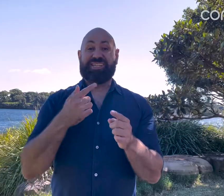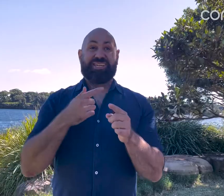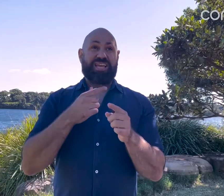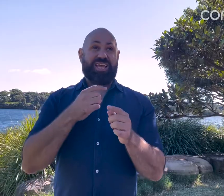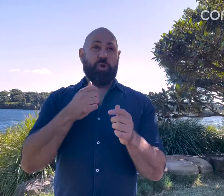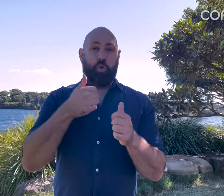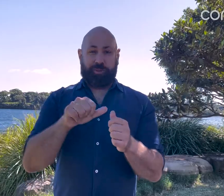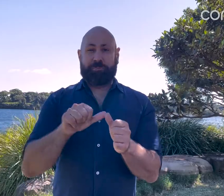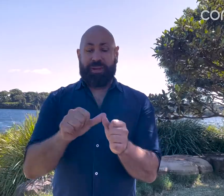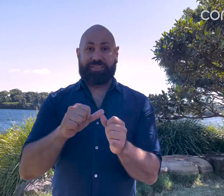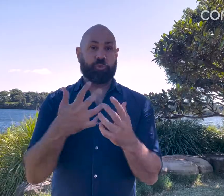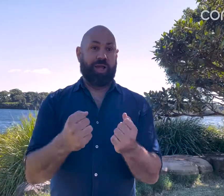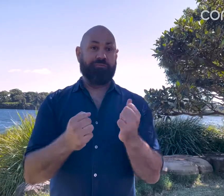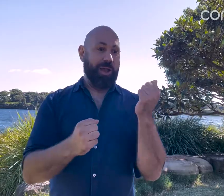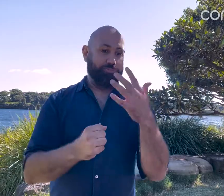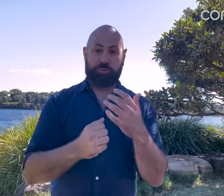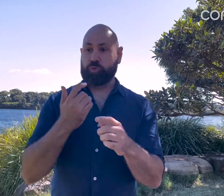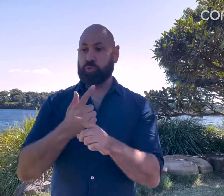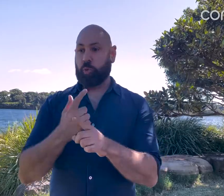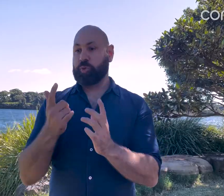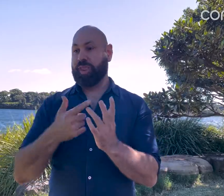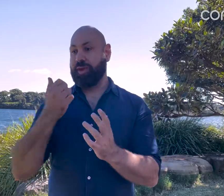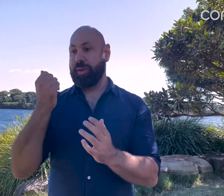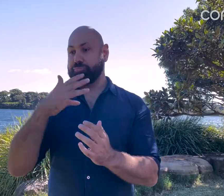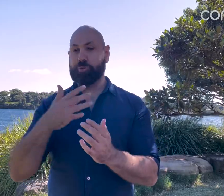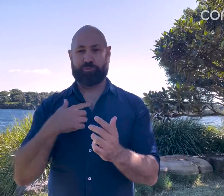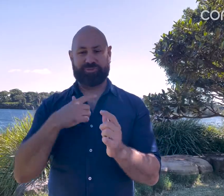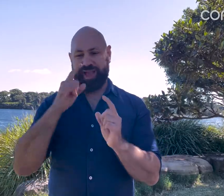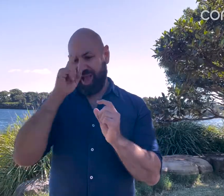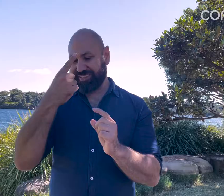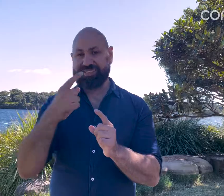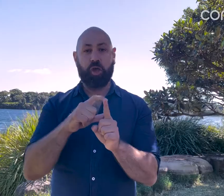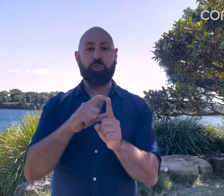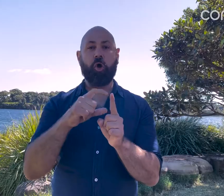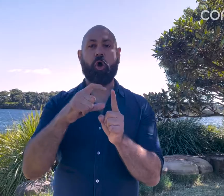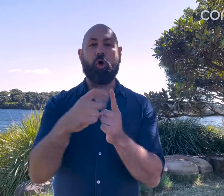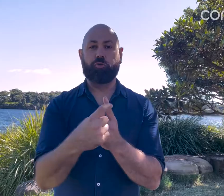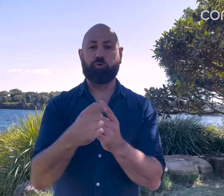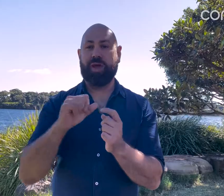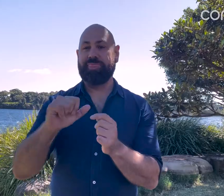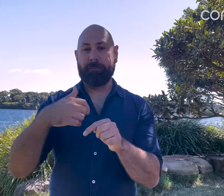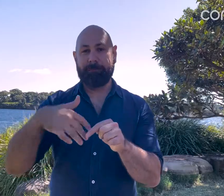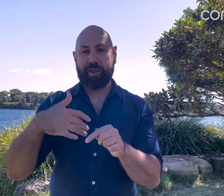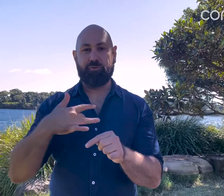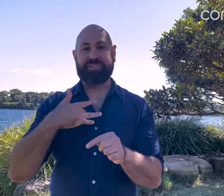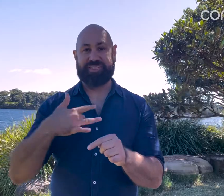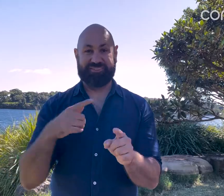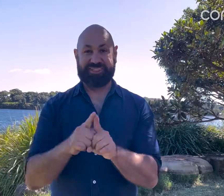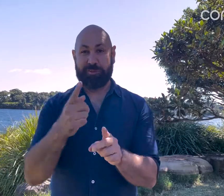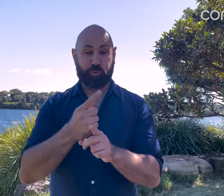Ideally it would be better to have an Indigenous person ask questions to another Indigenous person as they have a better understanding of their culture and sensitivities,